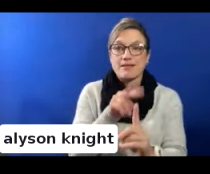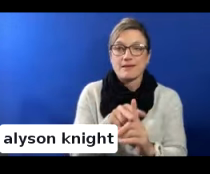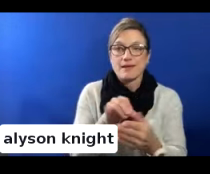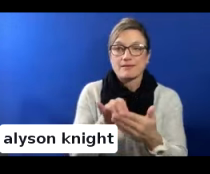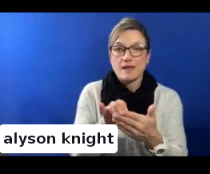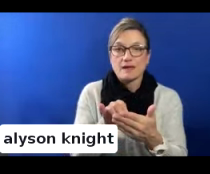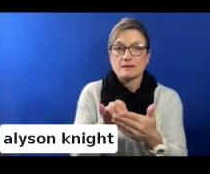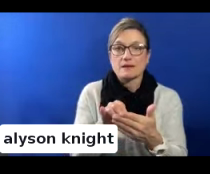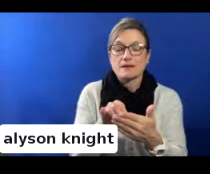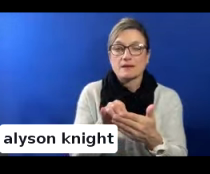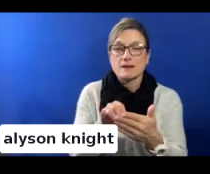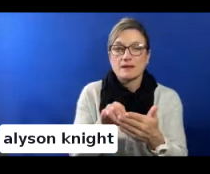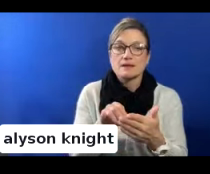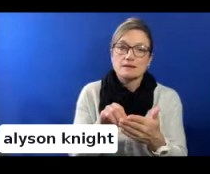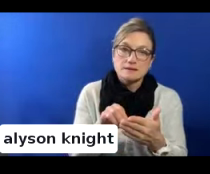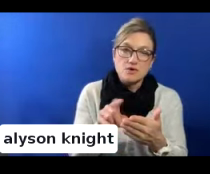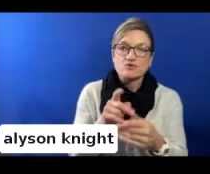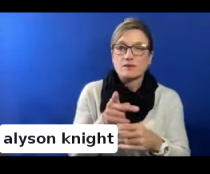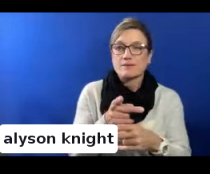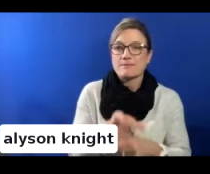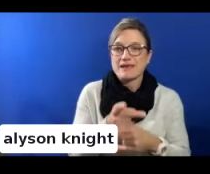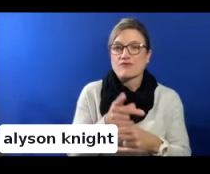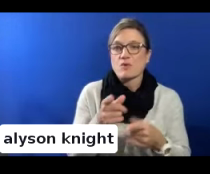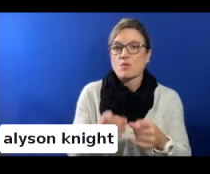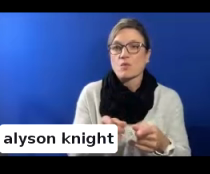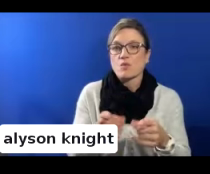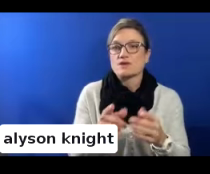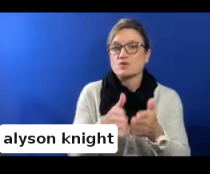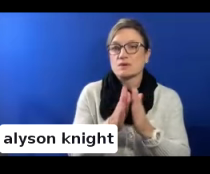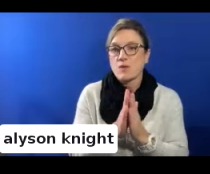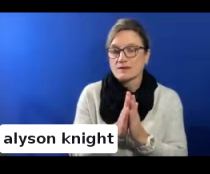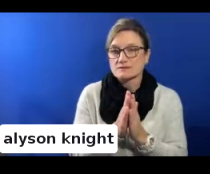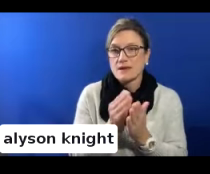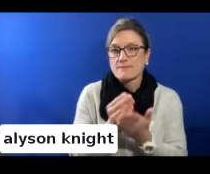You need to be careful when requesting a budget revision.